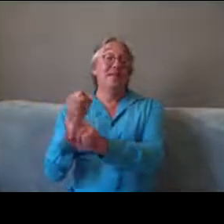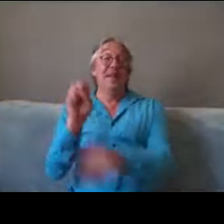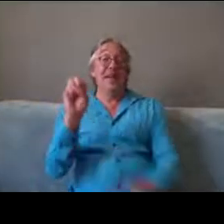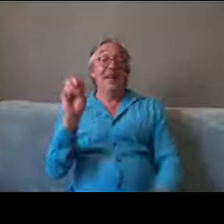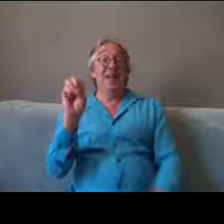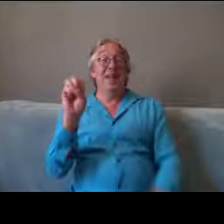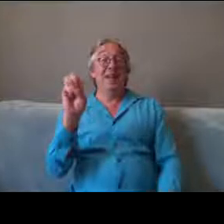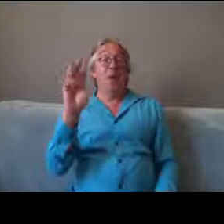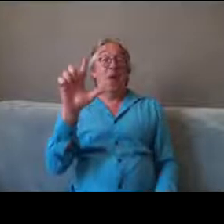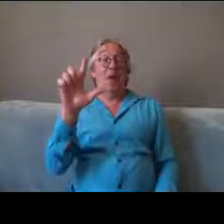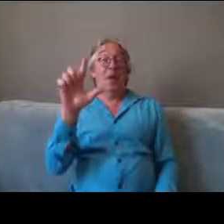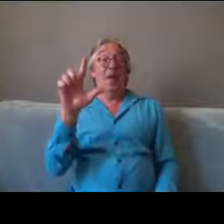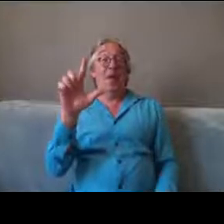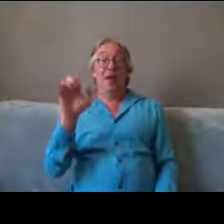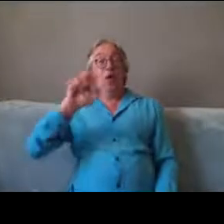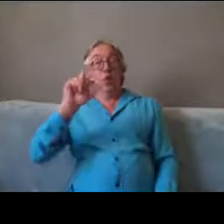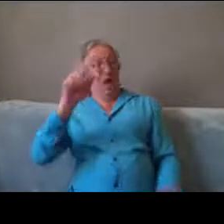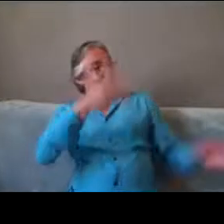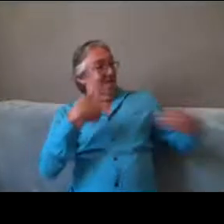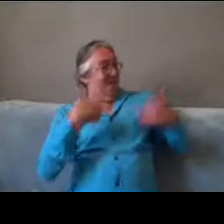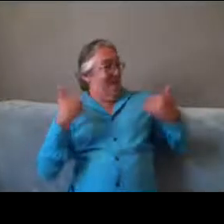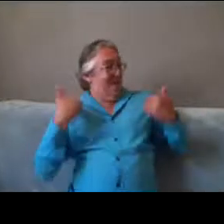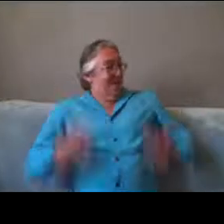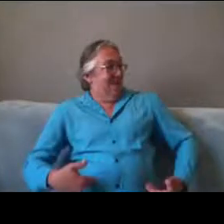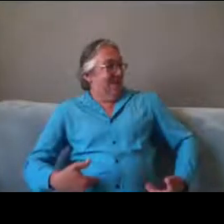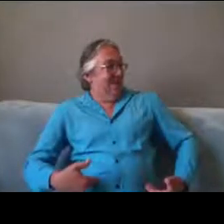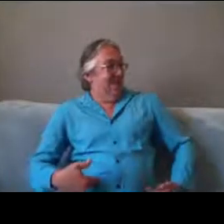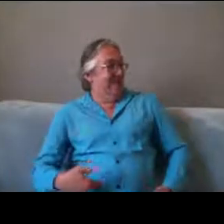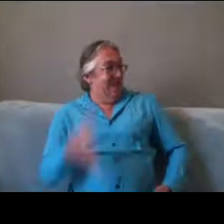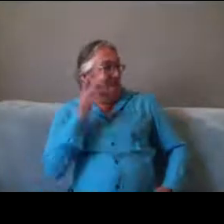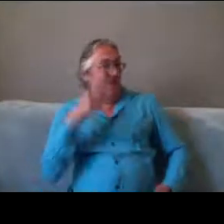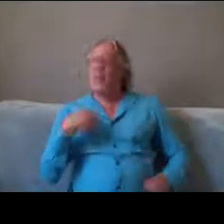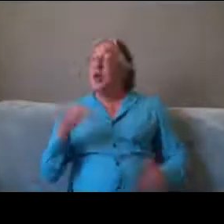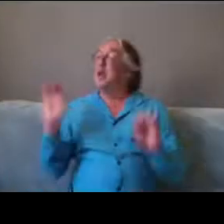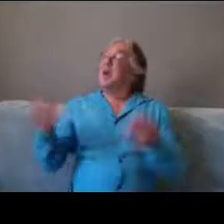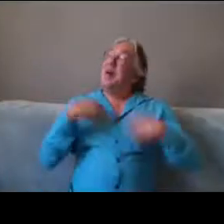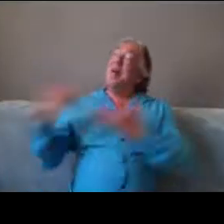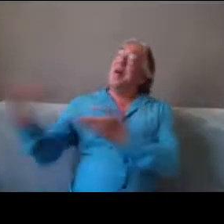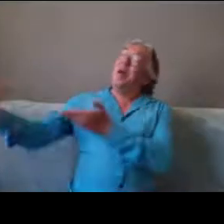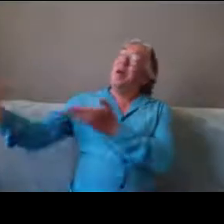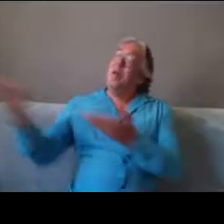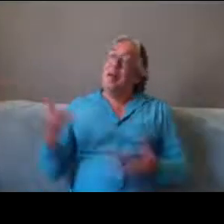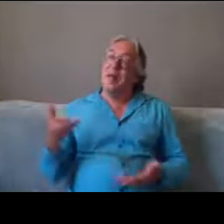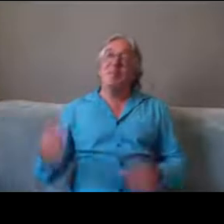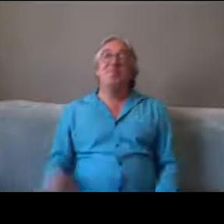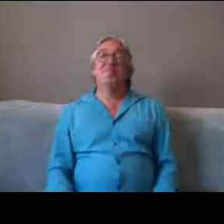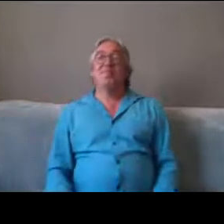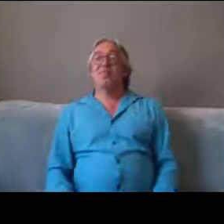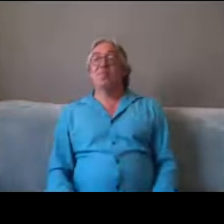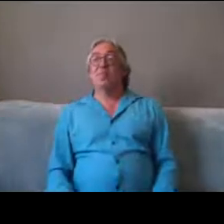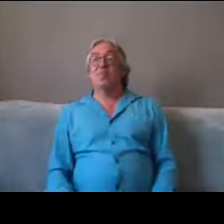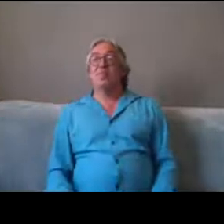supporting grass root sports, inclusive practices in the field of sport